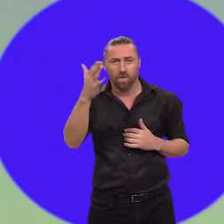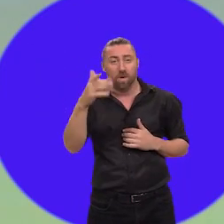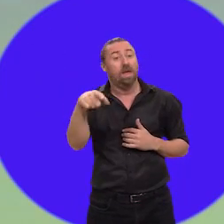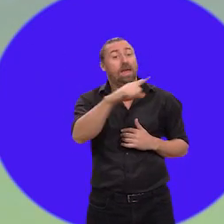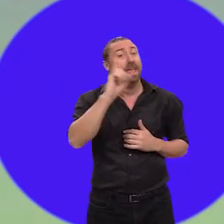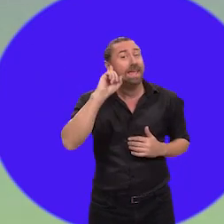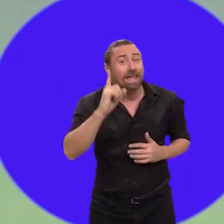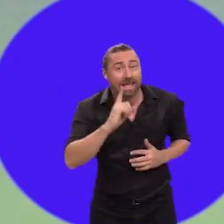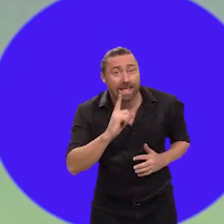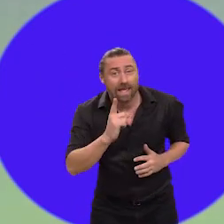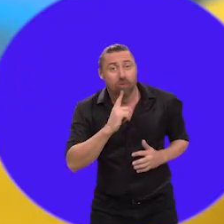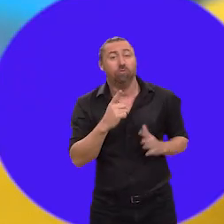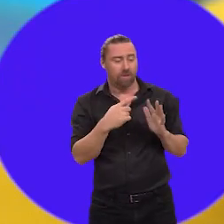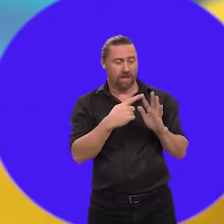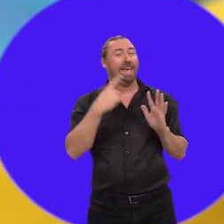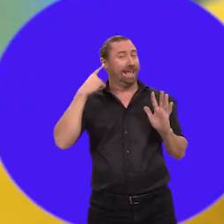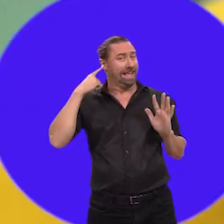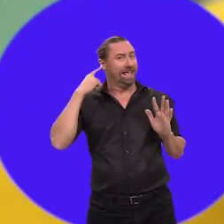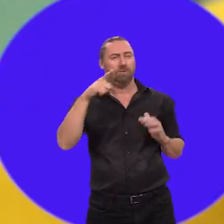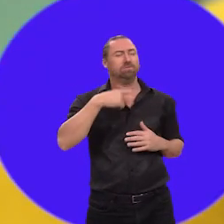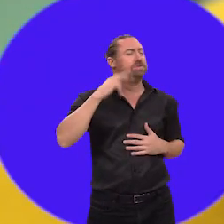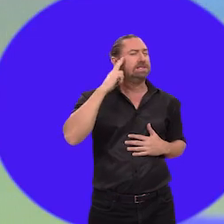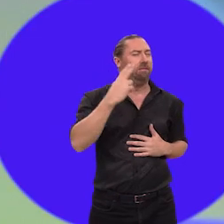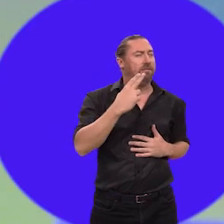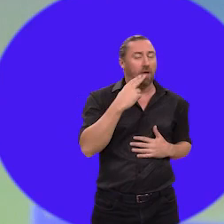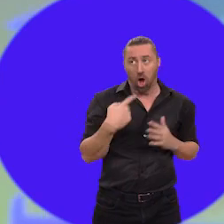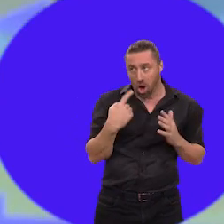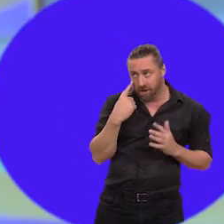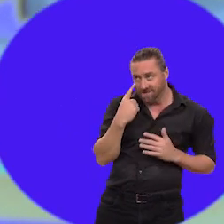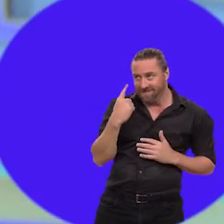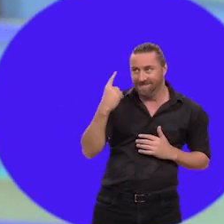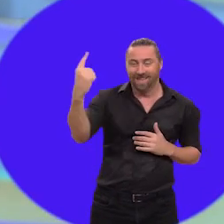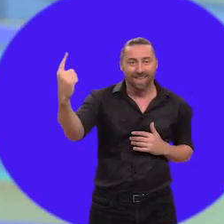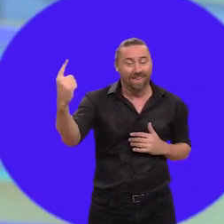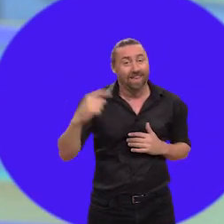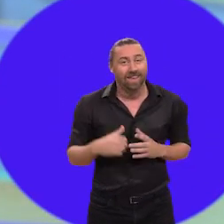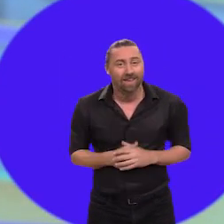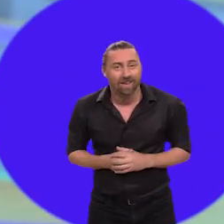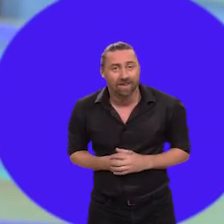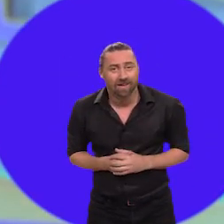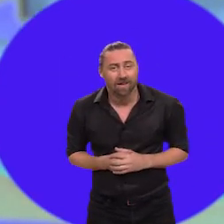That's right, it was your sense of hearing. Let's try another one.